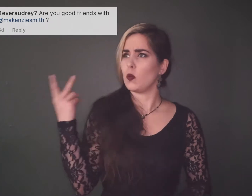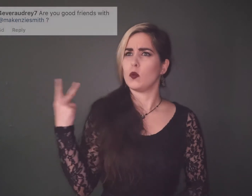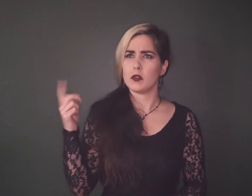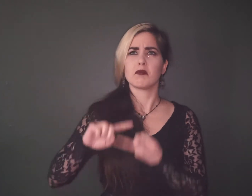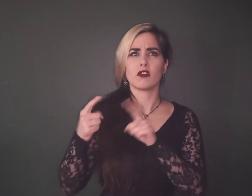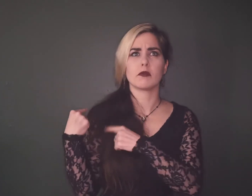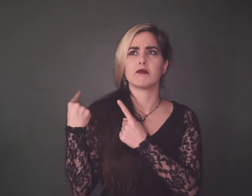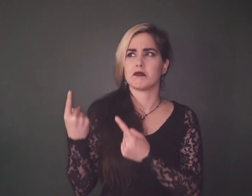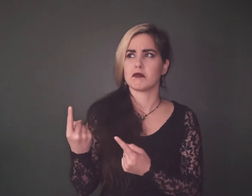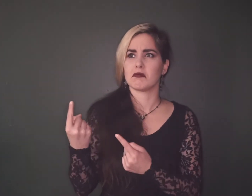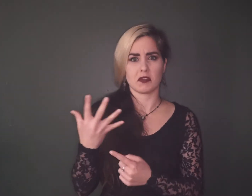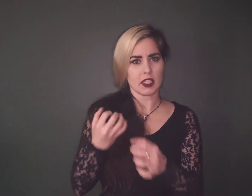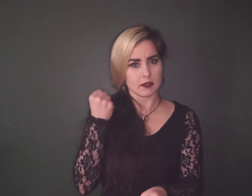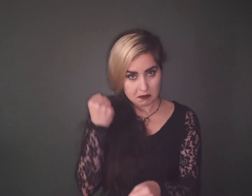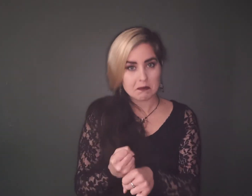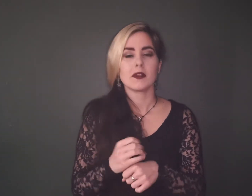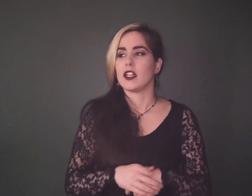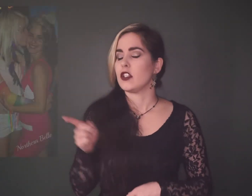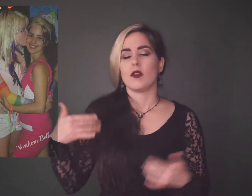We've known each other about... five years?